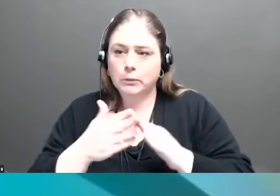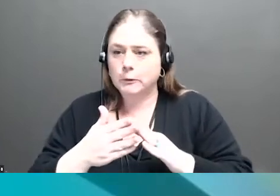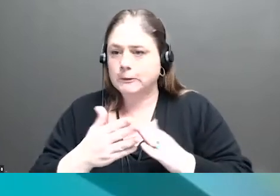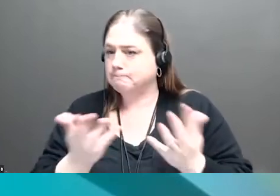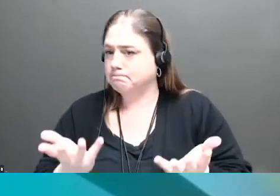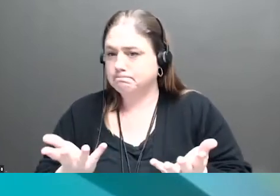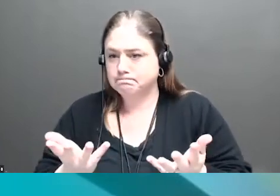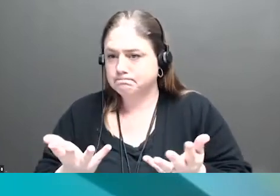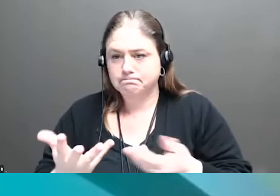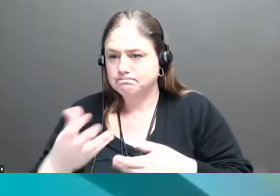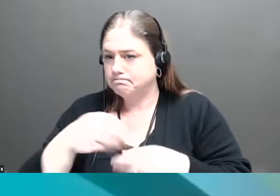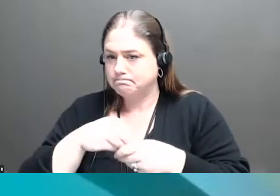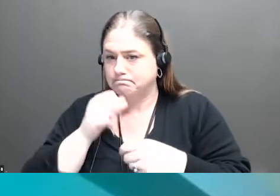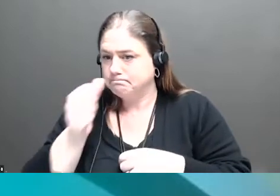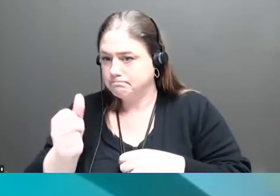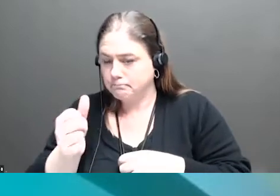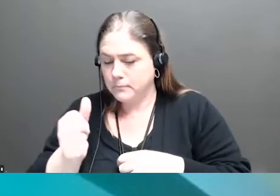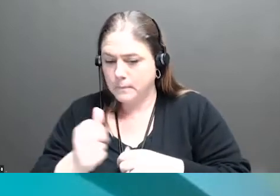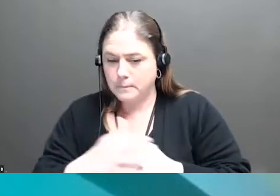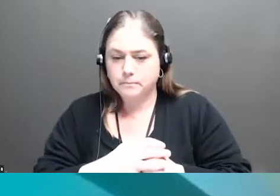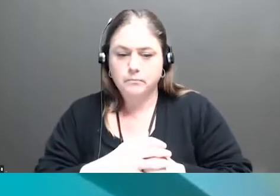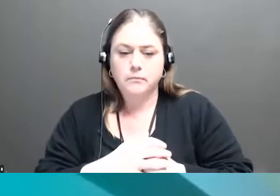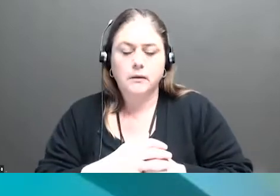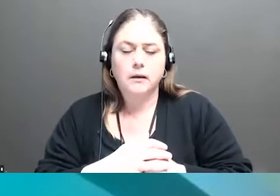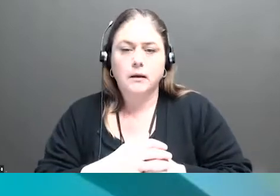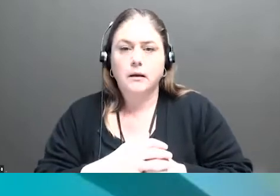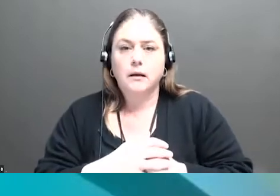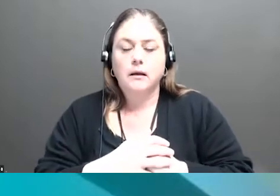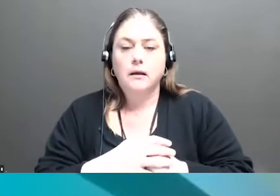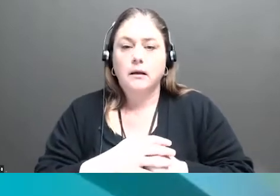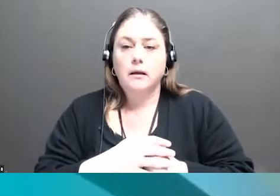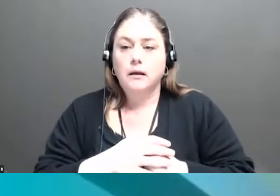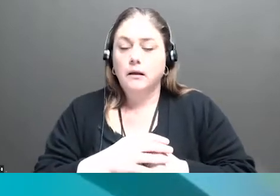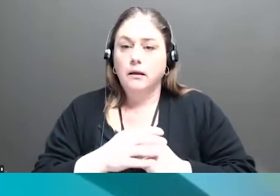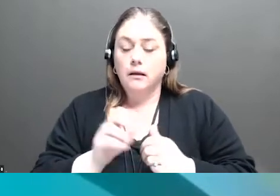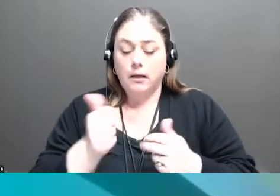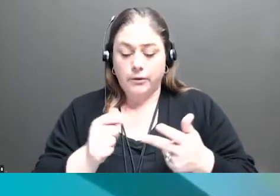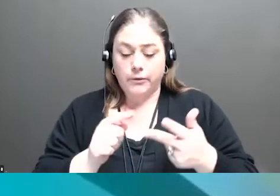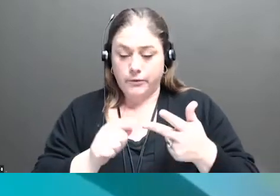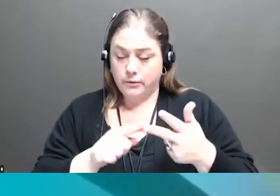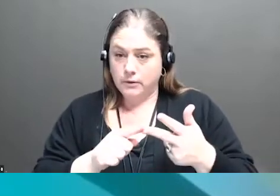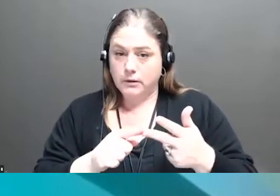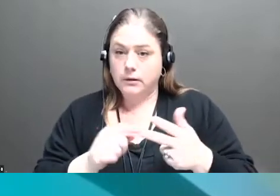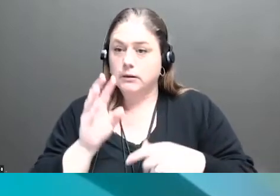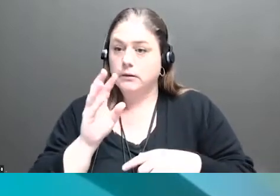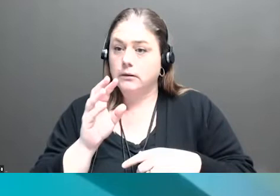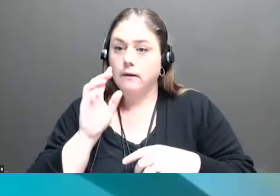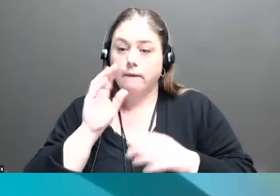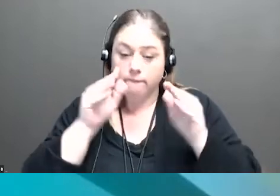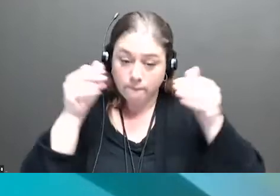Third, the three components of the project. We ran six focus groups to identify the needs of the